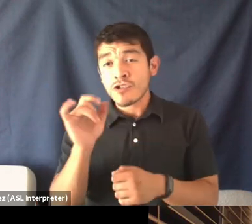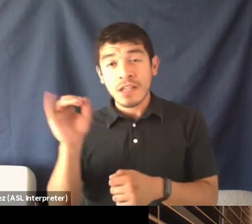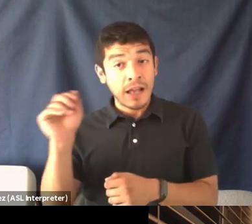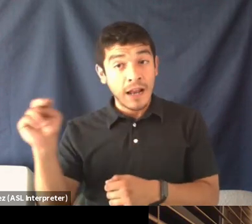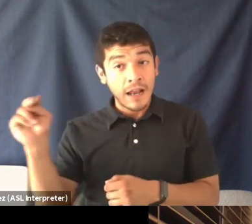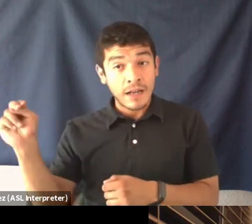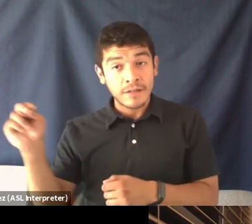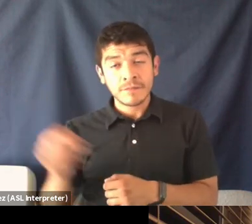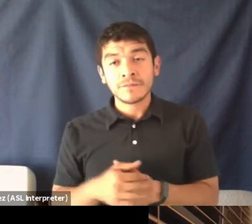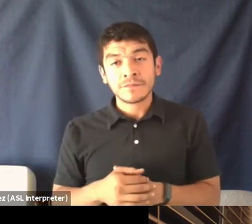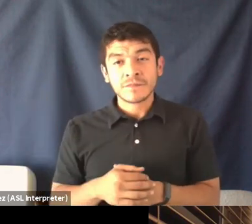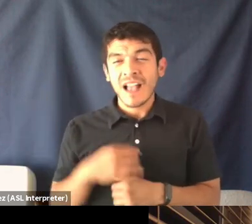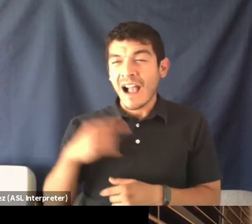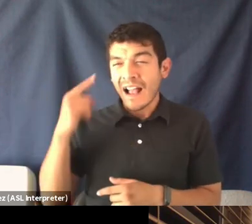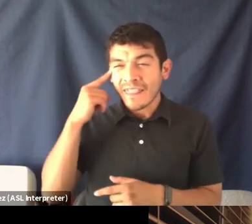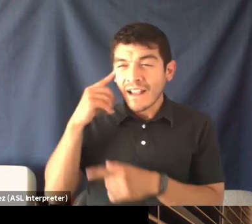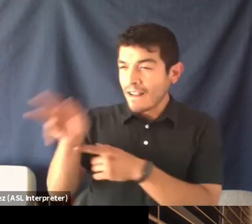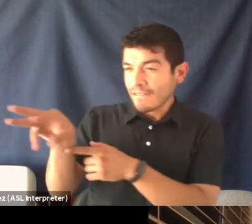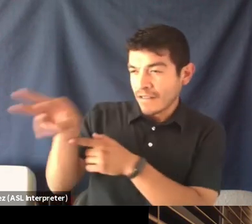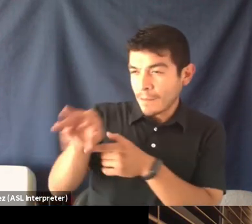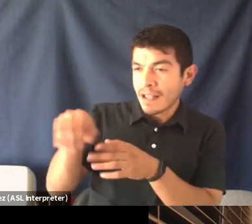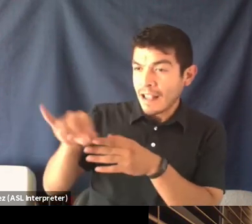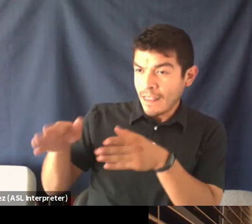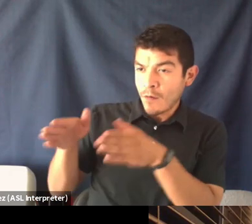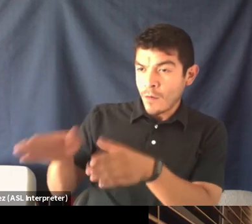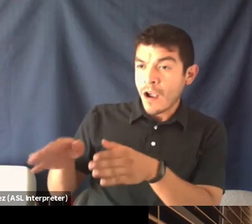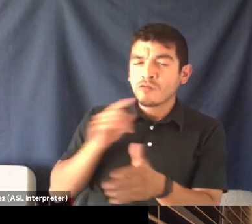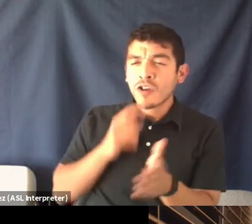I think shooting the film in this sort of way required a lot of trust.